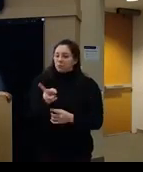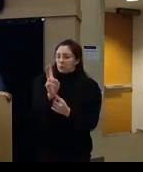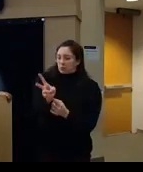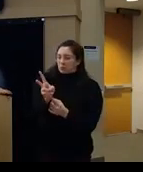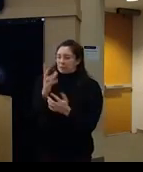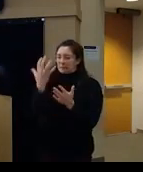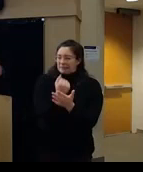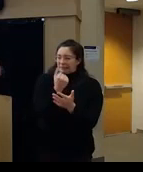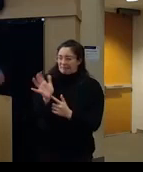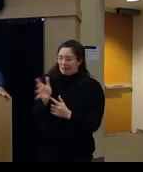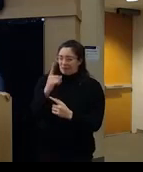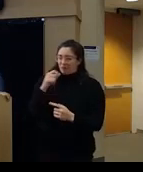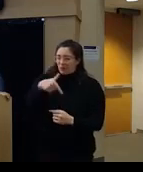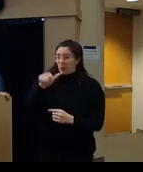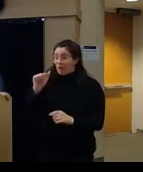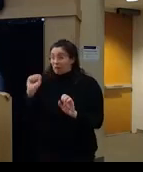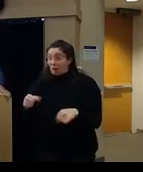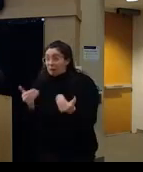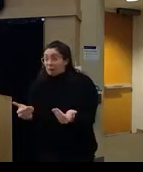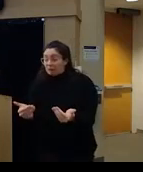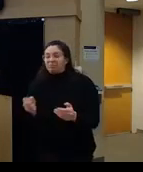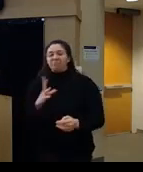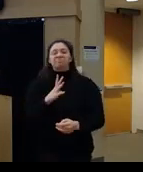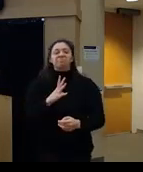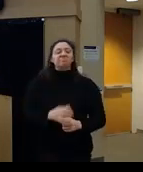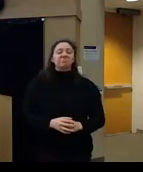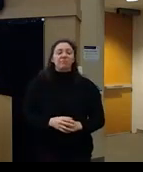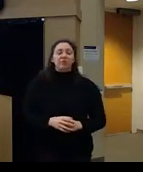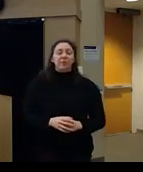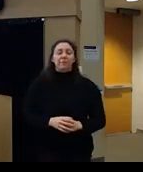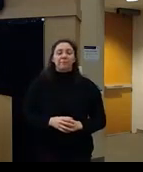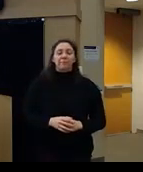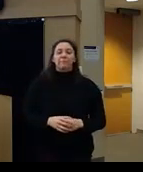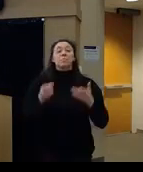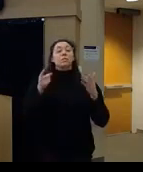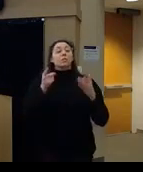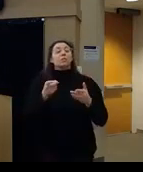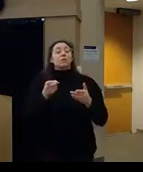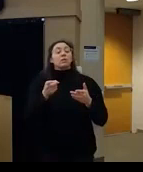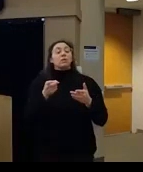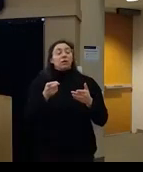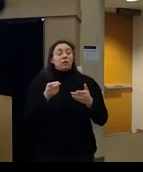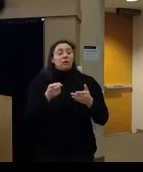five minutes from the Q&A can I do that all right um well here was the the the the Insight that I